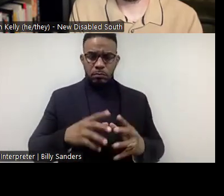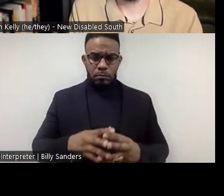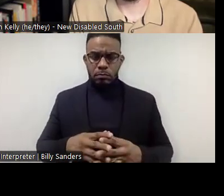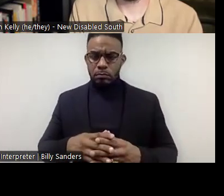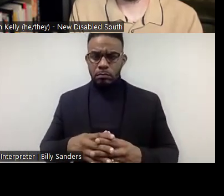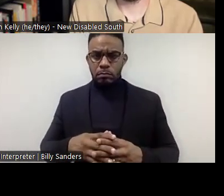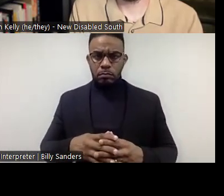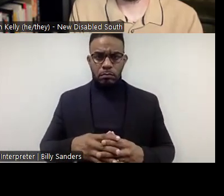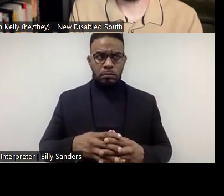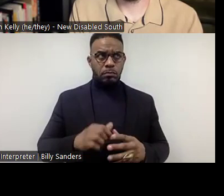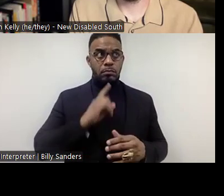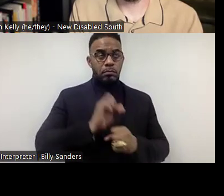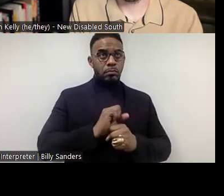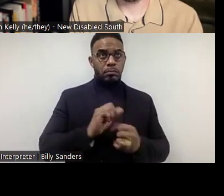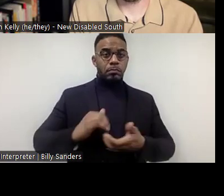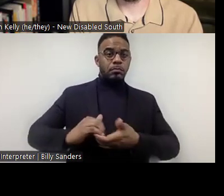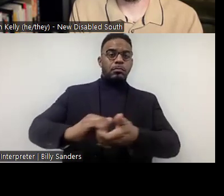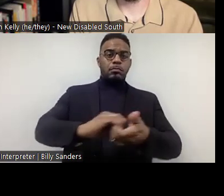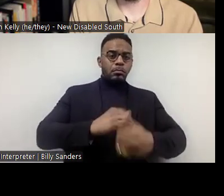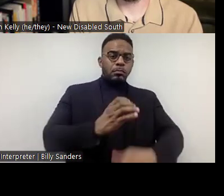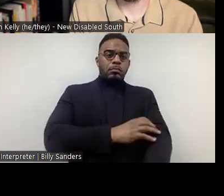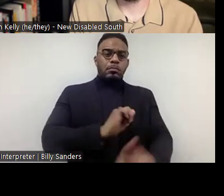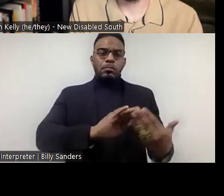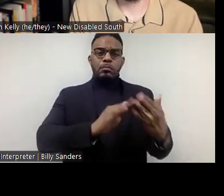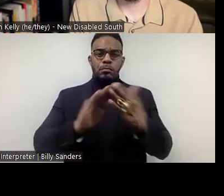You're doing that one-on-one kind of work, my role. But it'